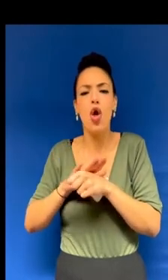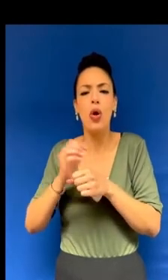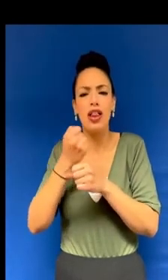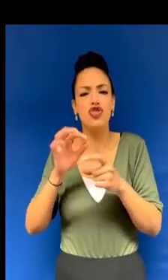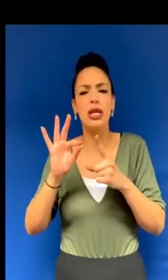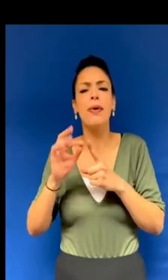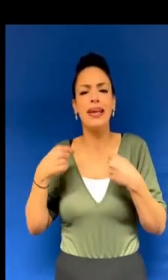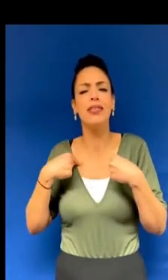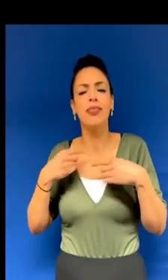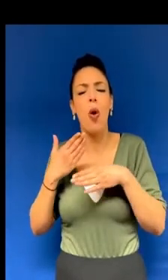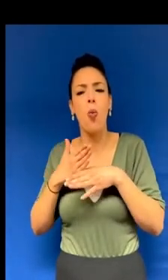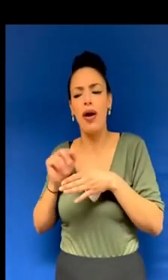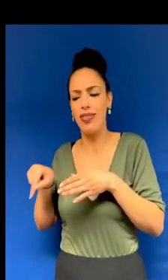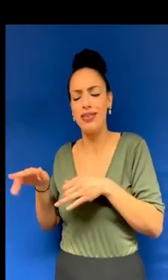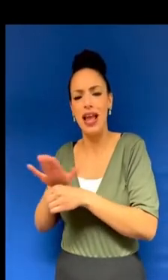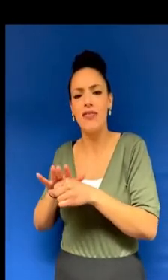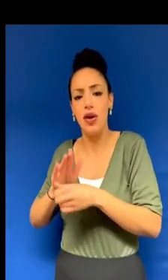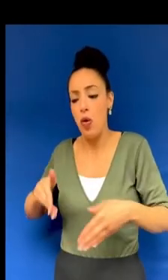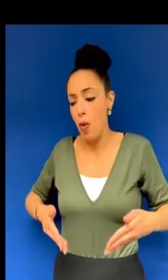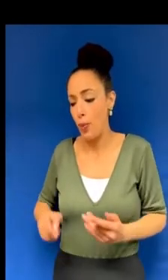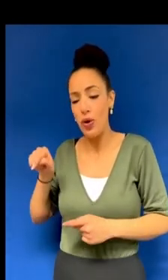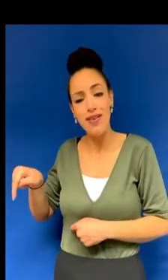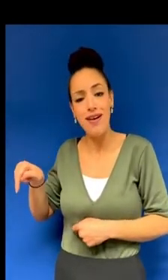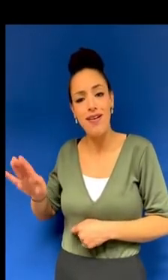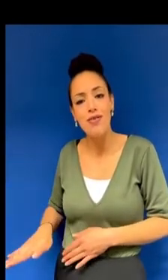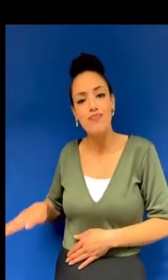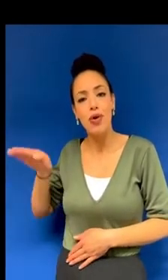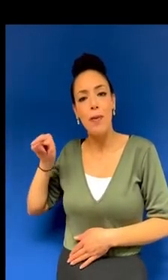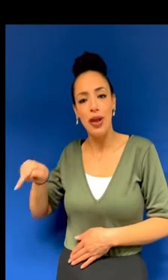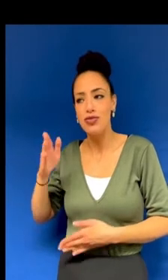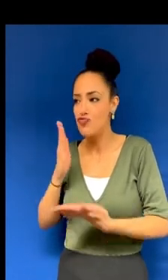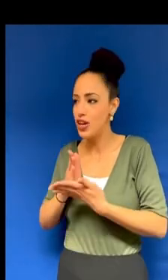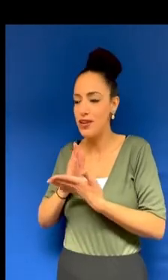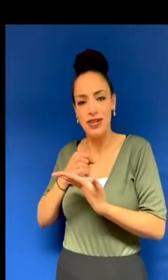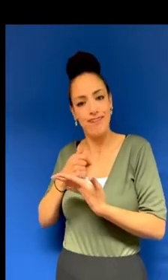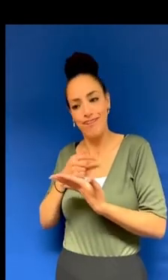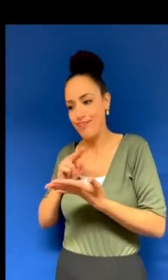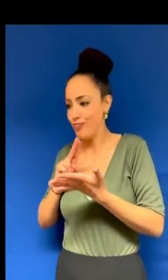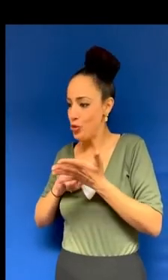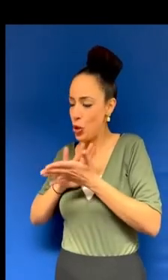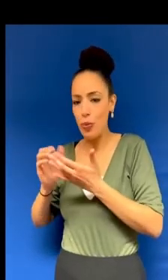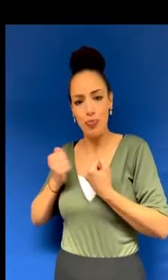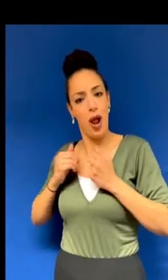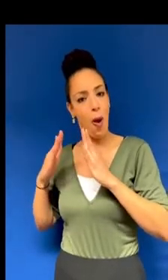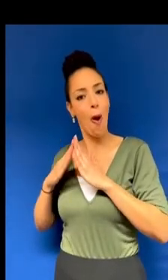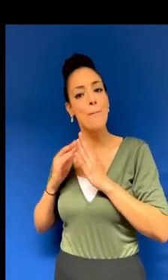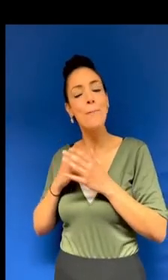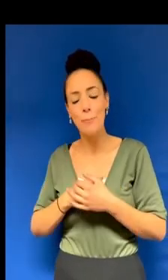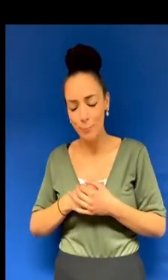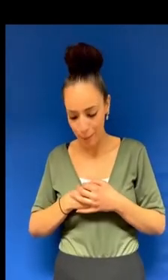it's nothing new that's happened for our area. I'm Rehana. I'm a local GP working in Newham,